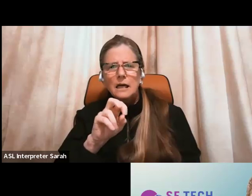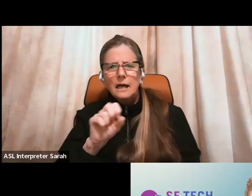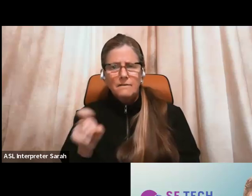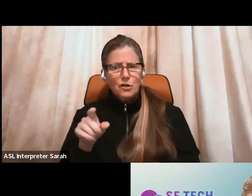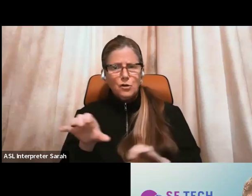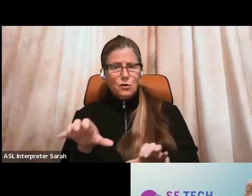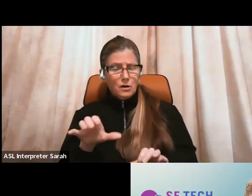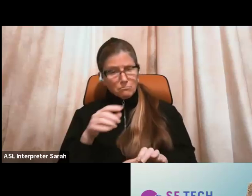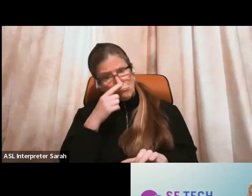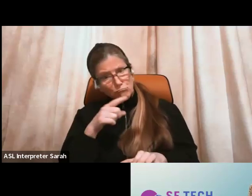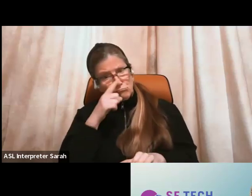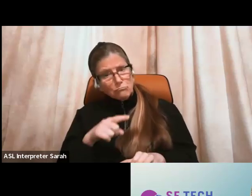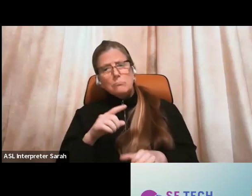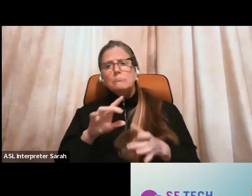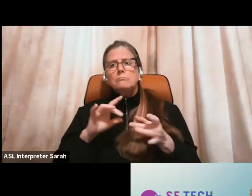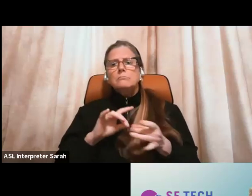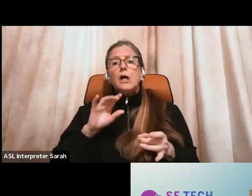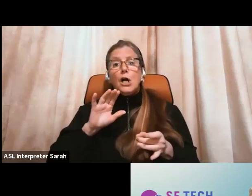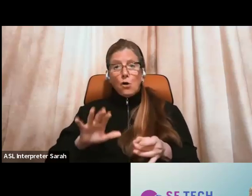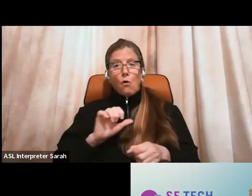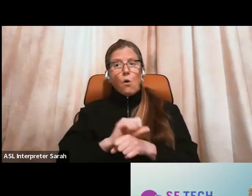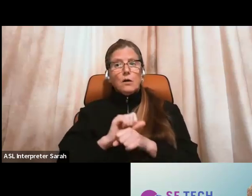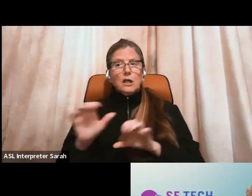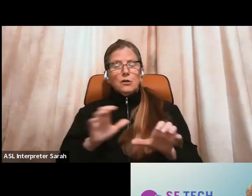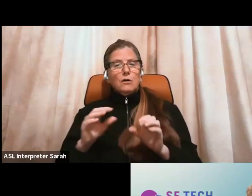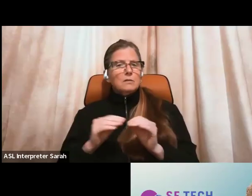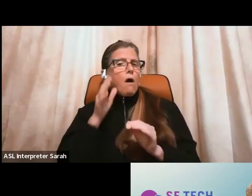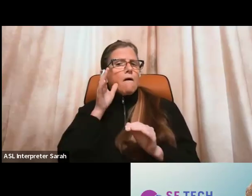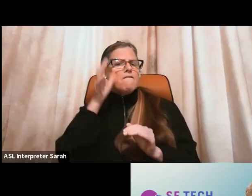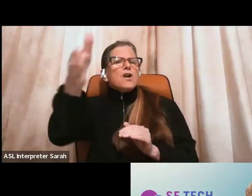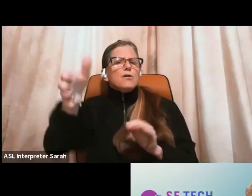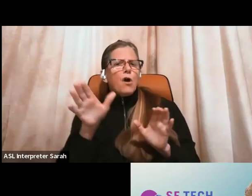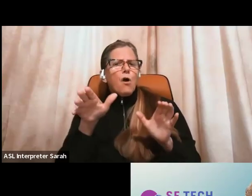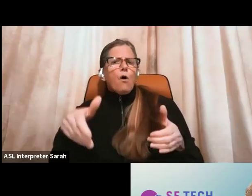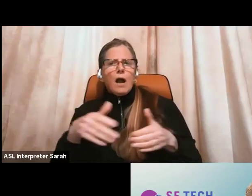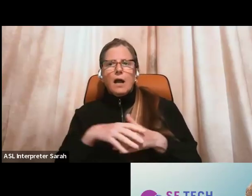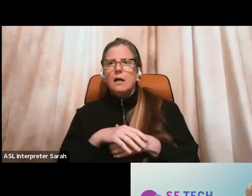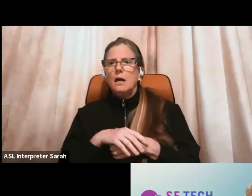that's more future-looking and proactive? I think across the sector, through various